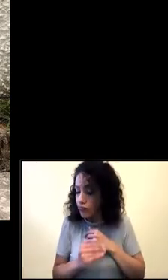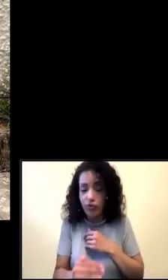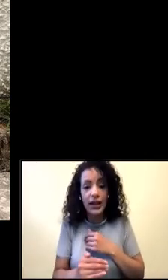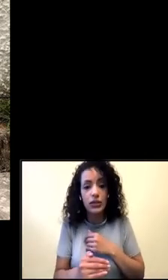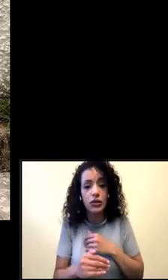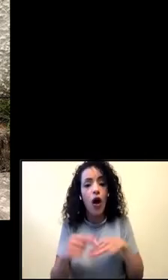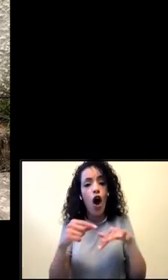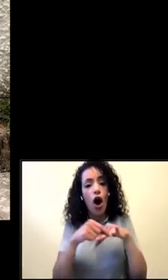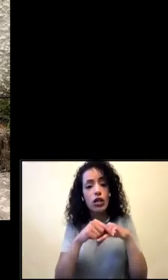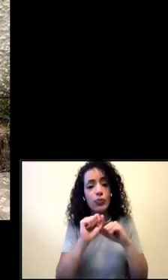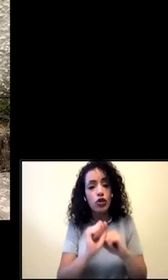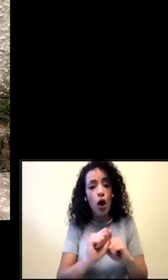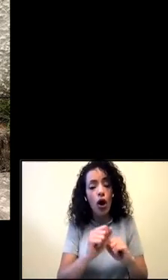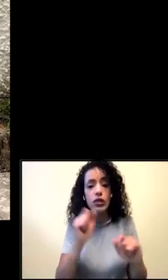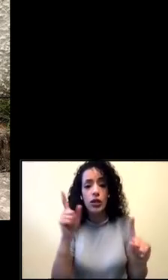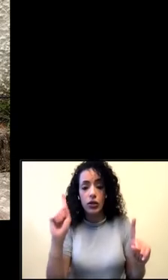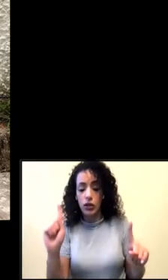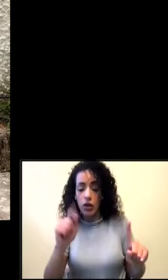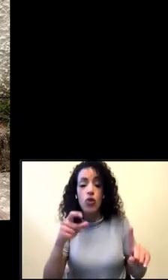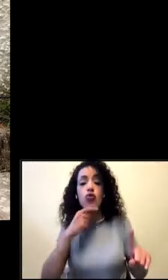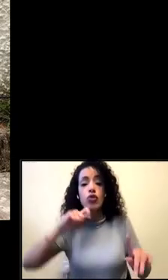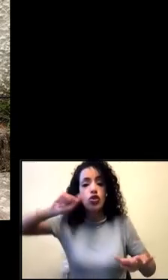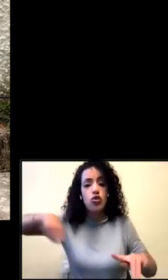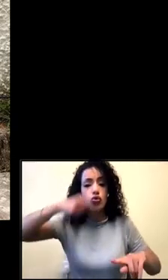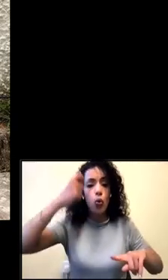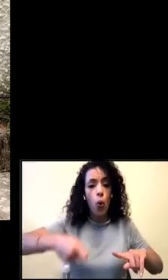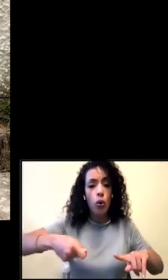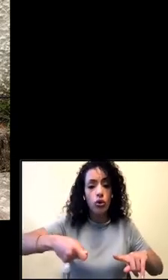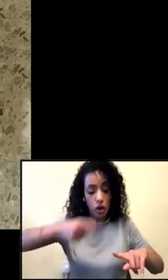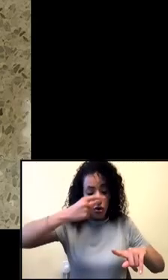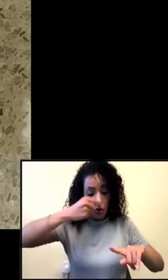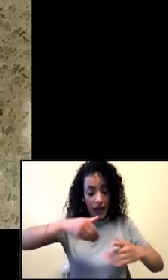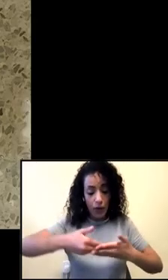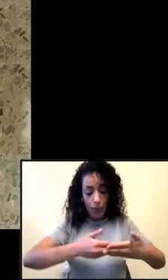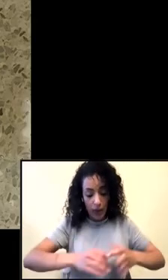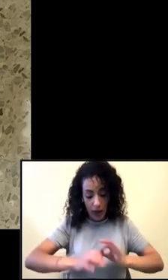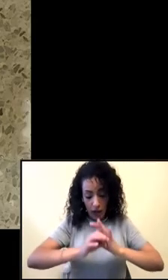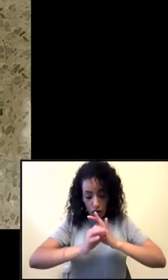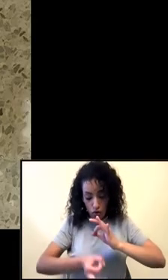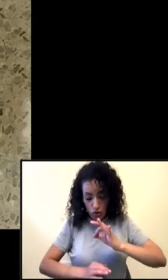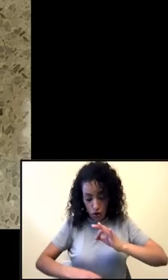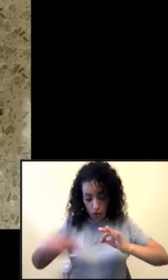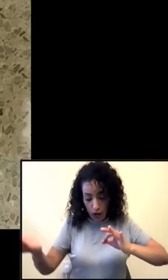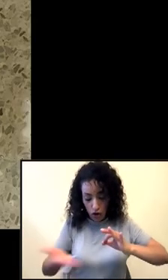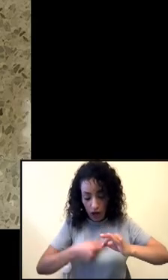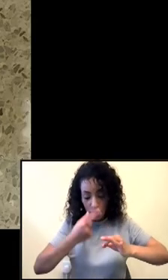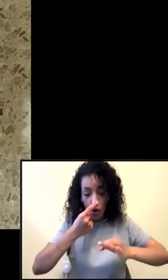it to cut her umbilical cord so that she could deliver. The next object i know i'm going through